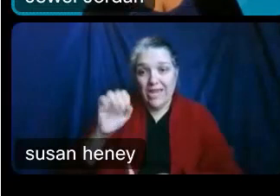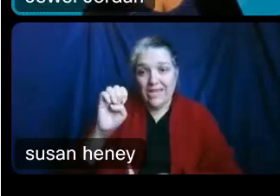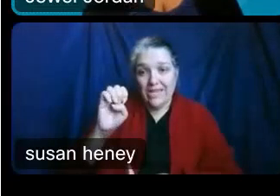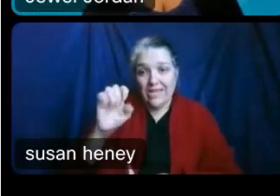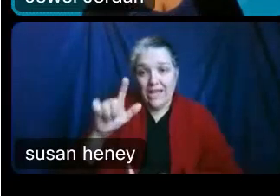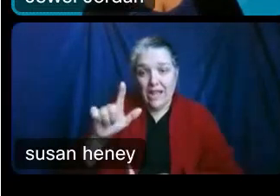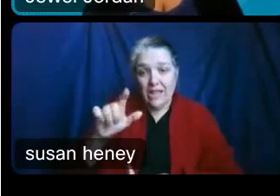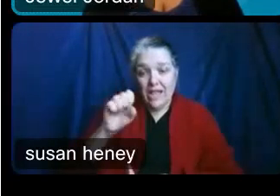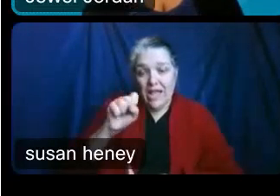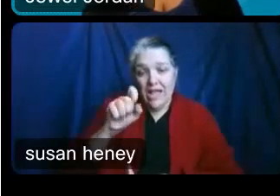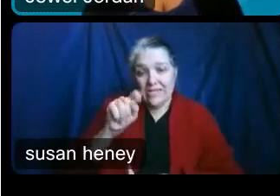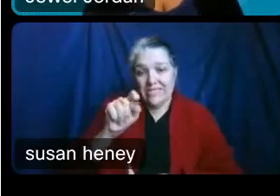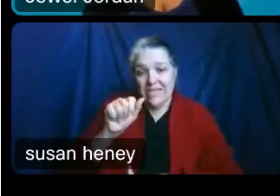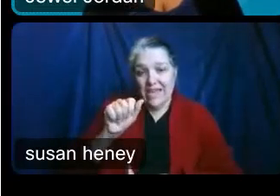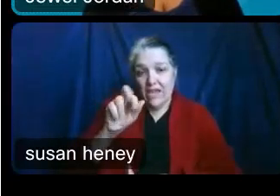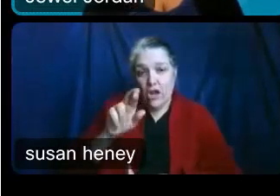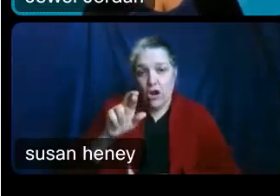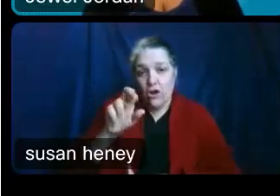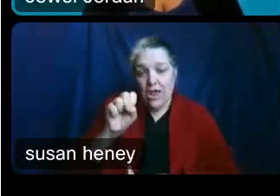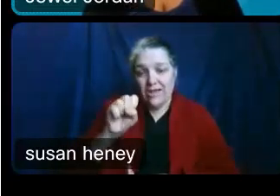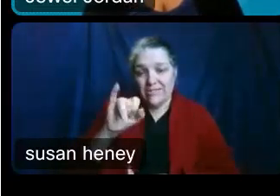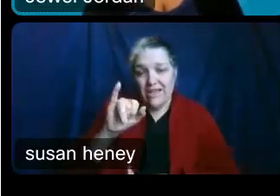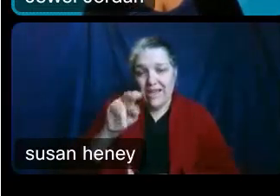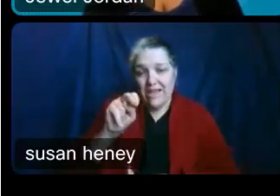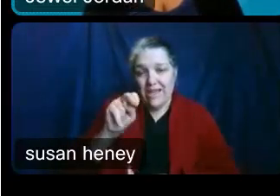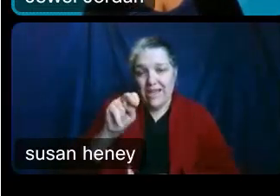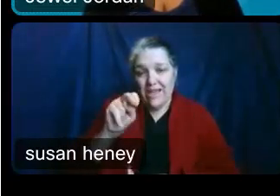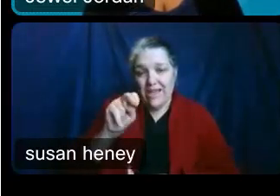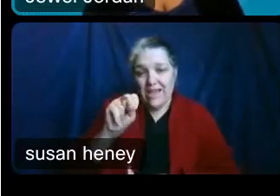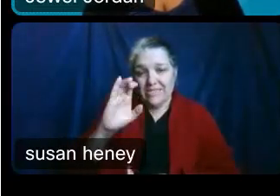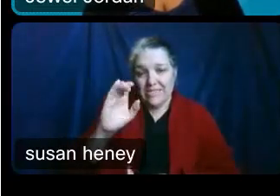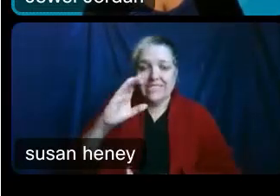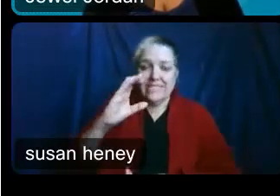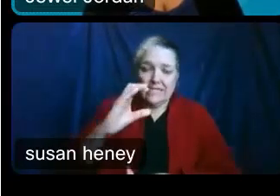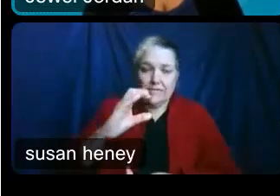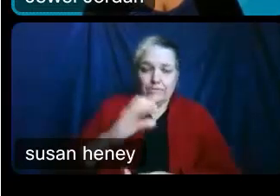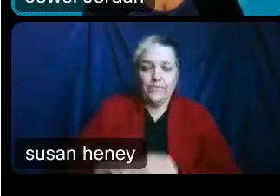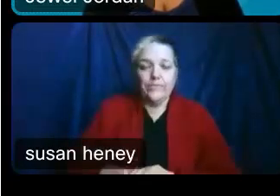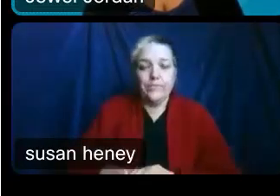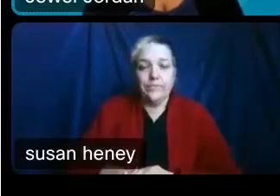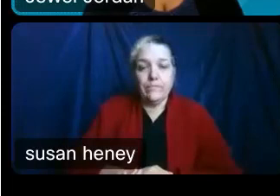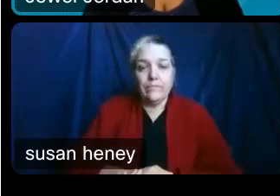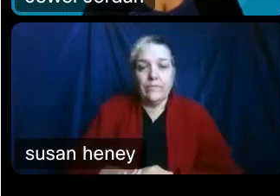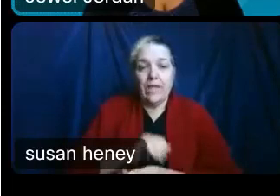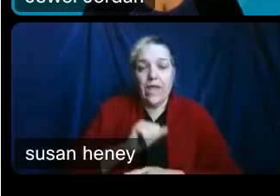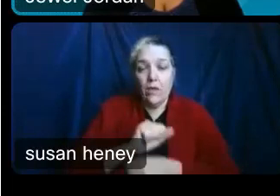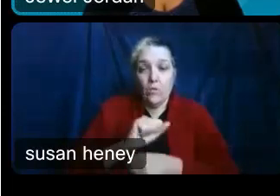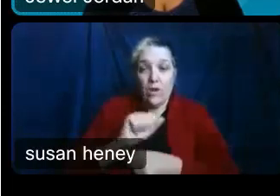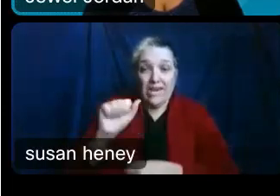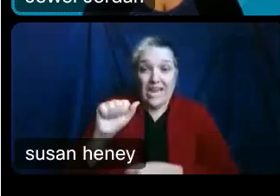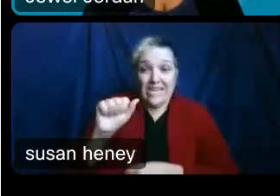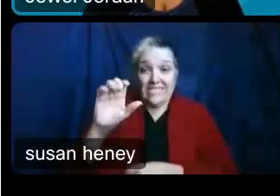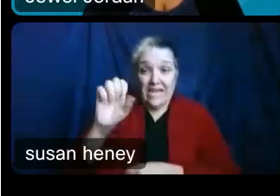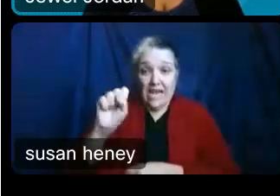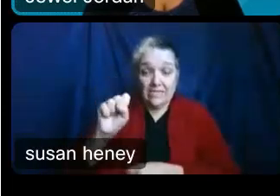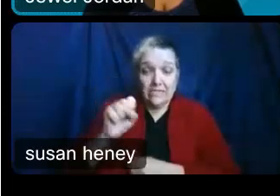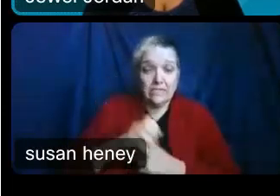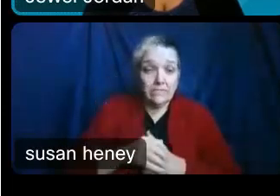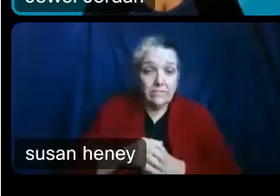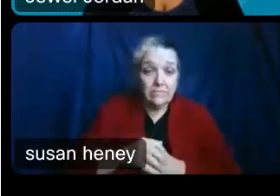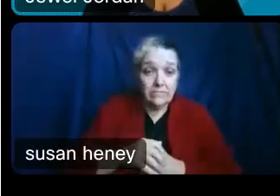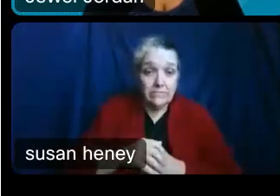S, T, A, R, S I, N, I, C. Work on ACS variance estimation. Generally speaking, if the data